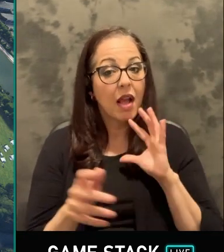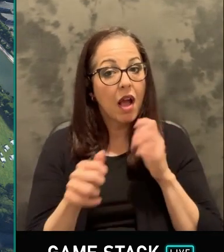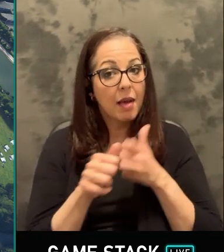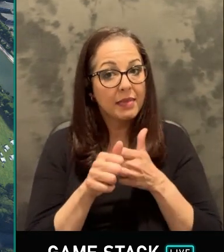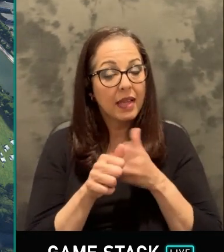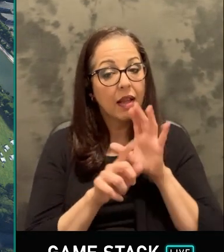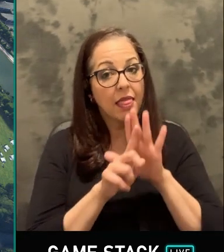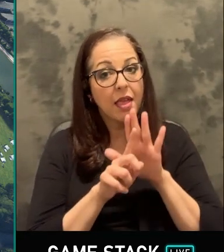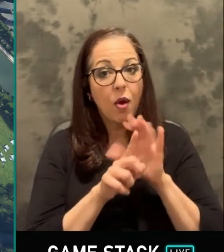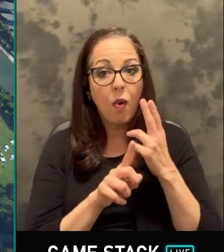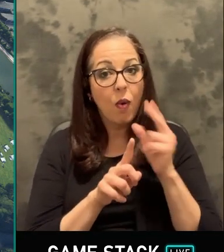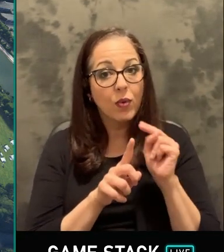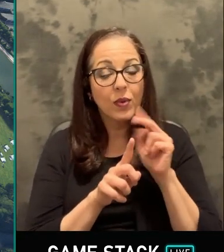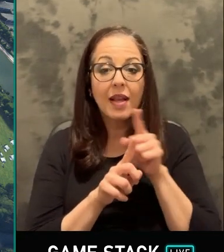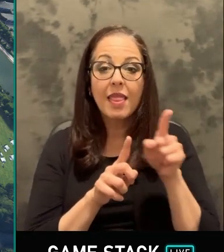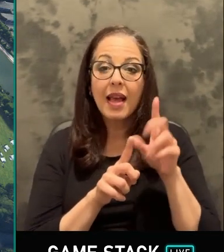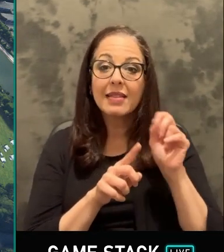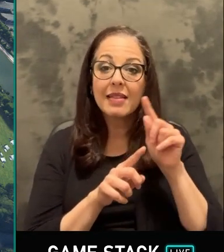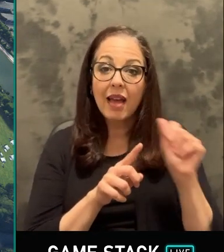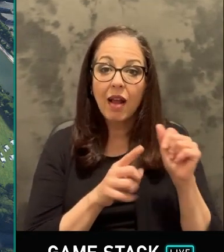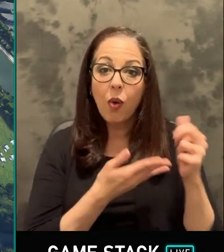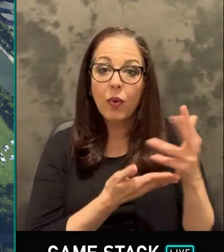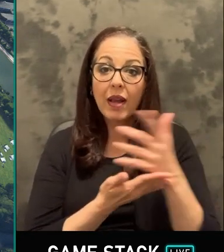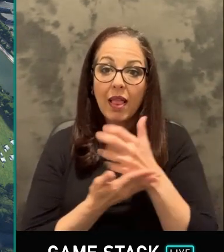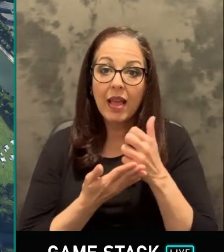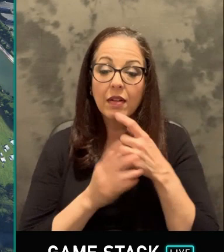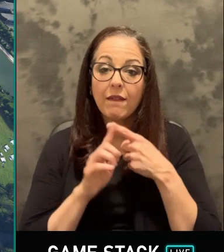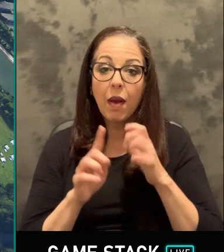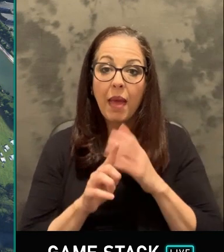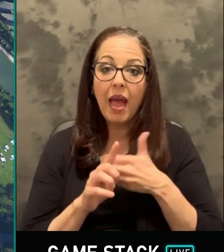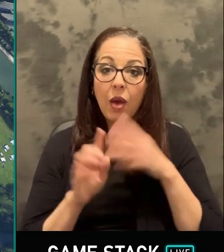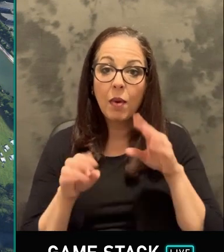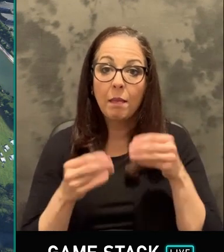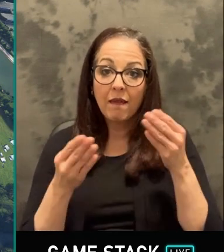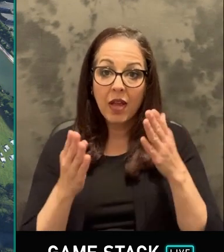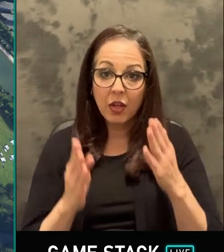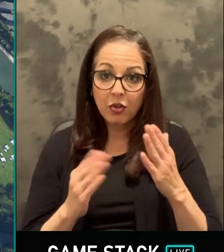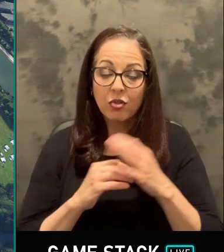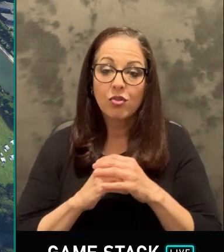the data we are collecting from all providers. So, as you can imagine,